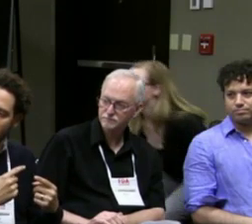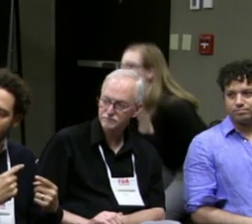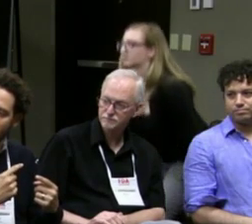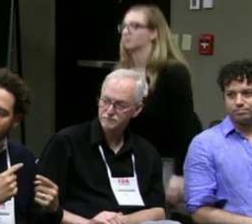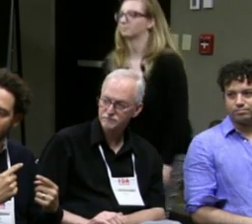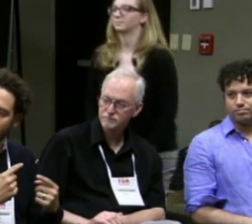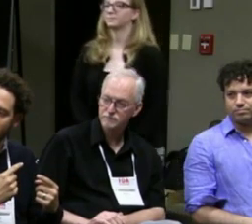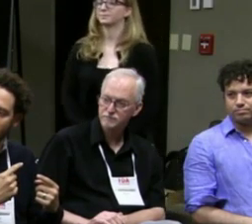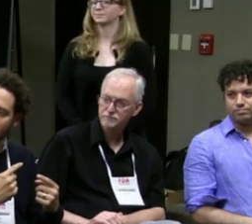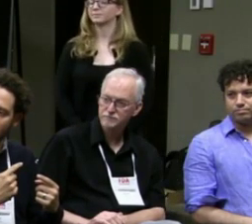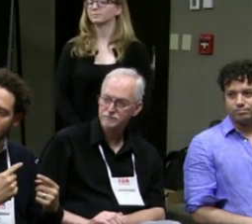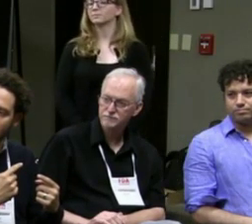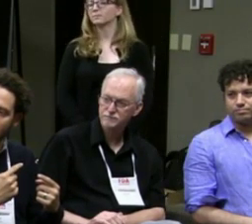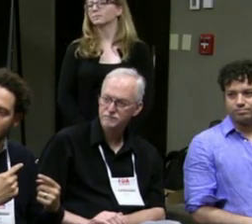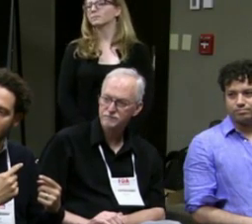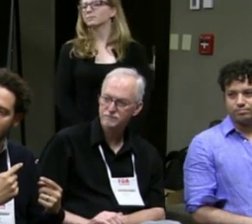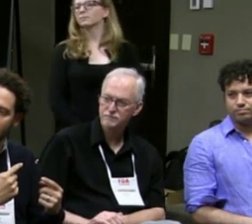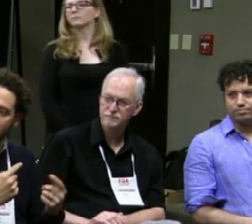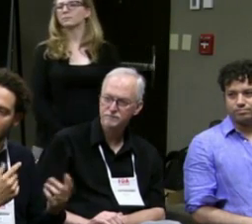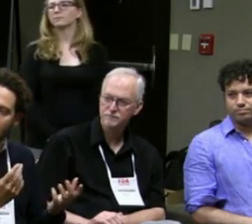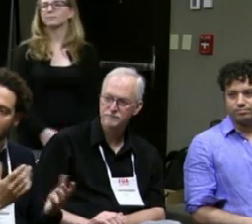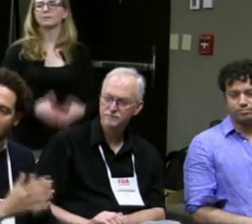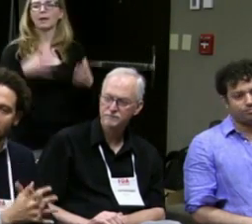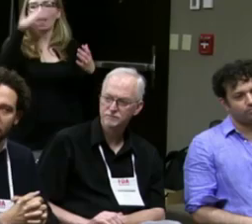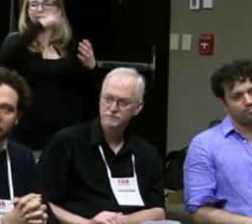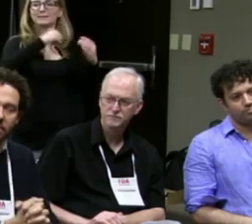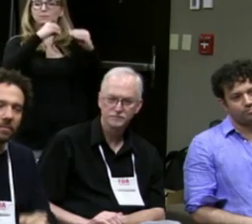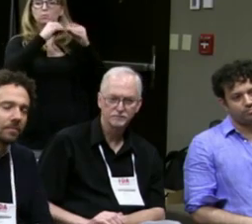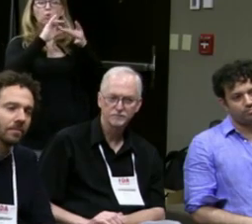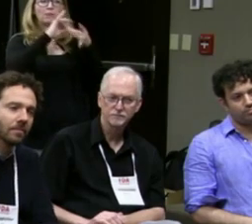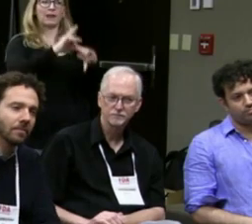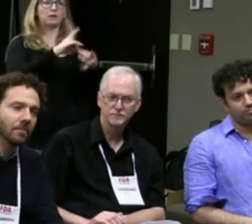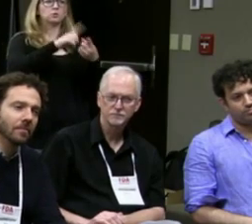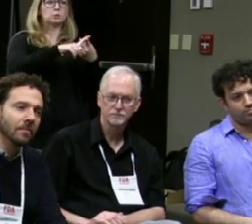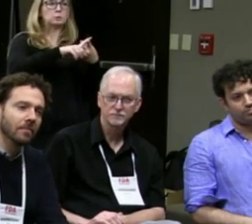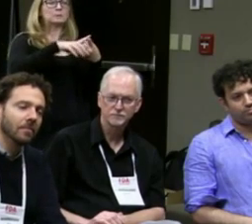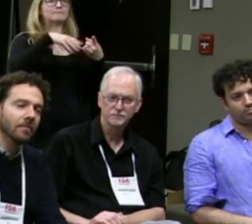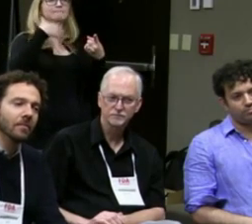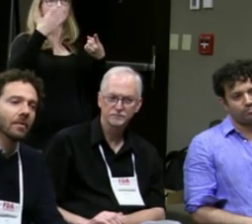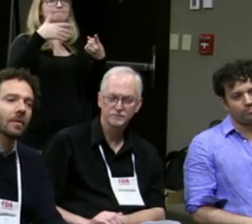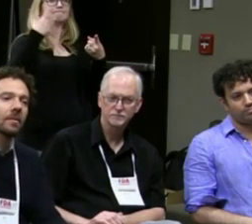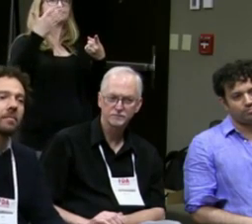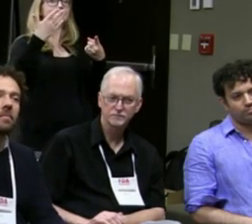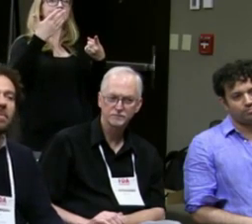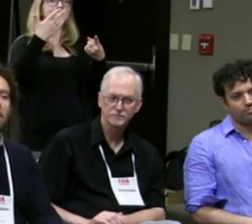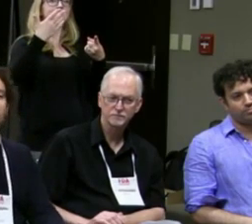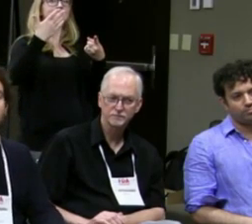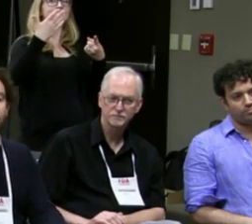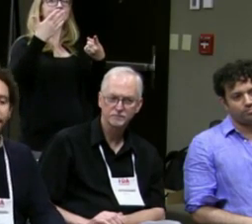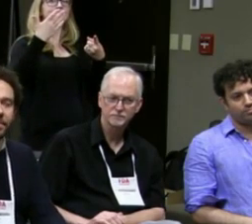What would you like me to talk about? I guess I'm referring specifically to on your production,